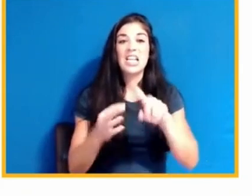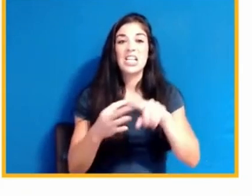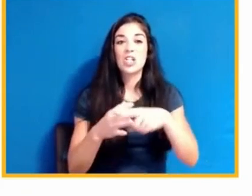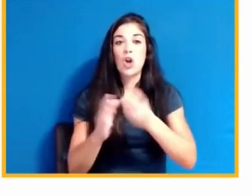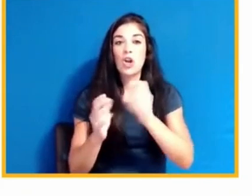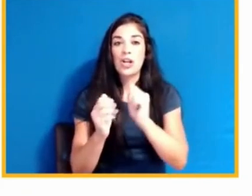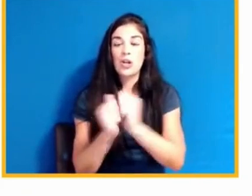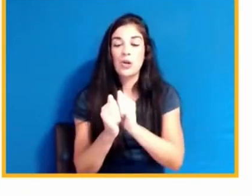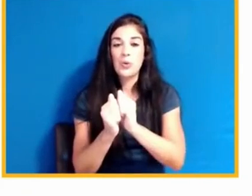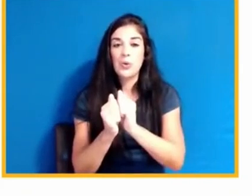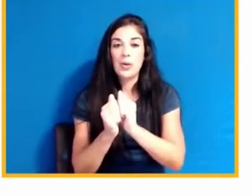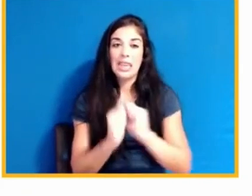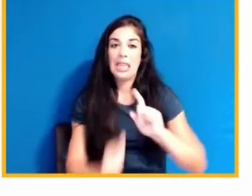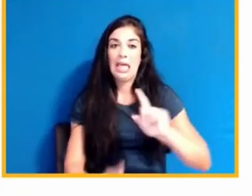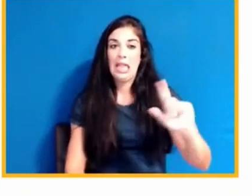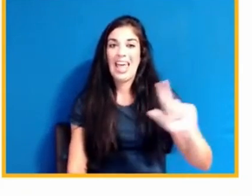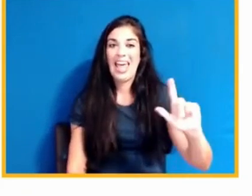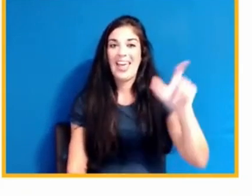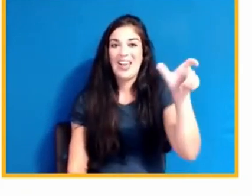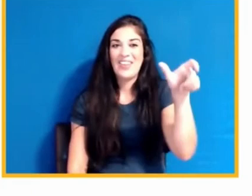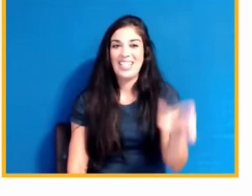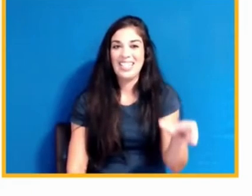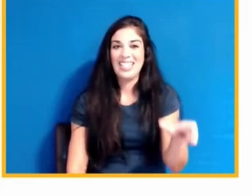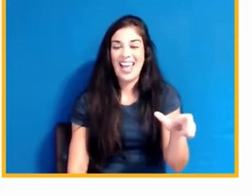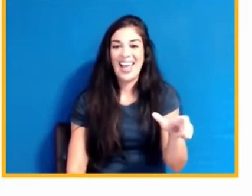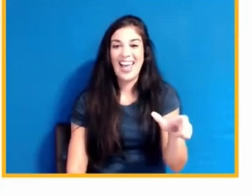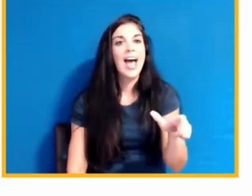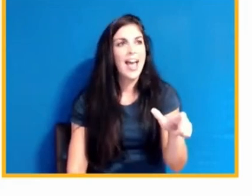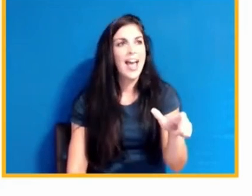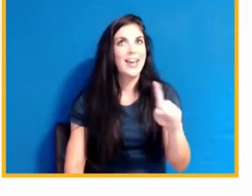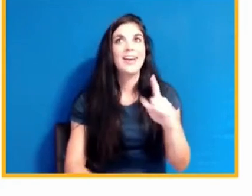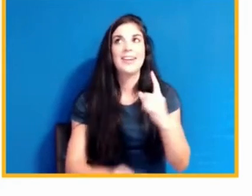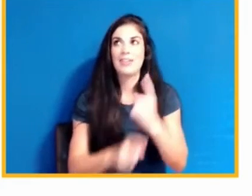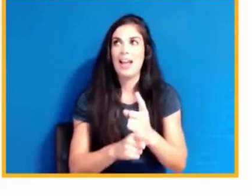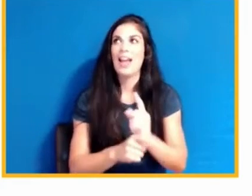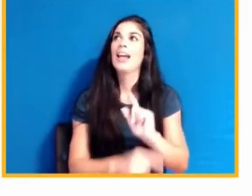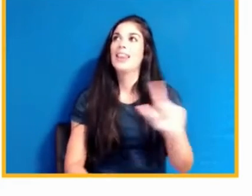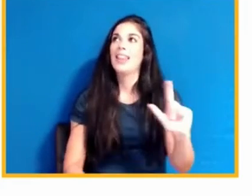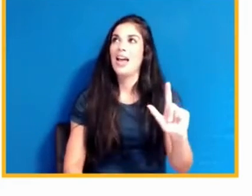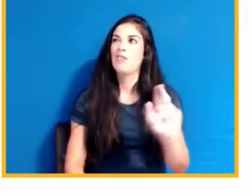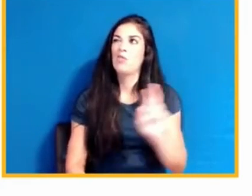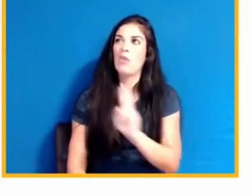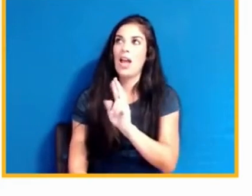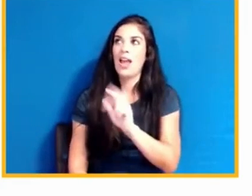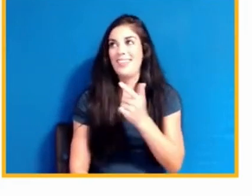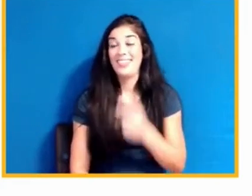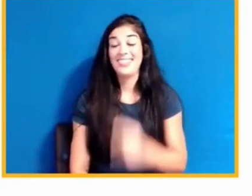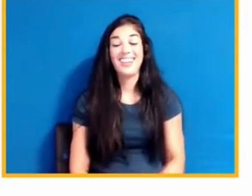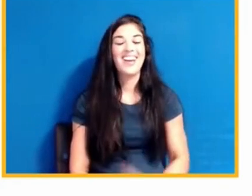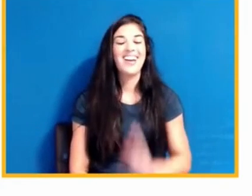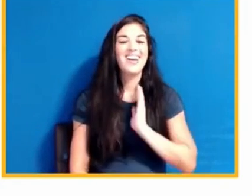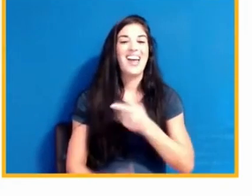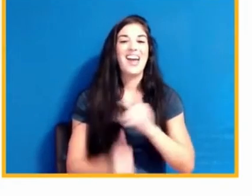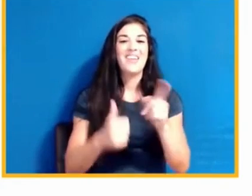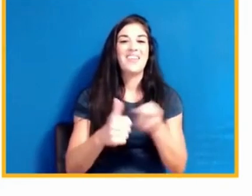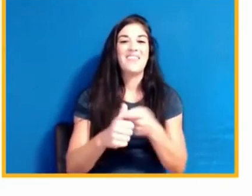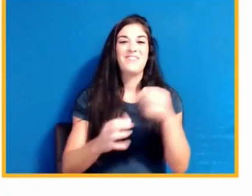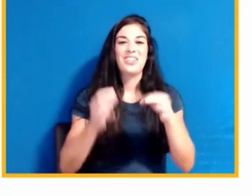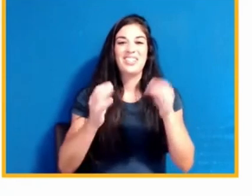the very left side, I can't recall what side that is, it looks like the very right side. Starting with our first judge over there,